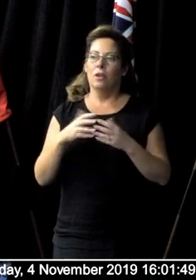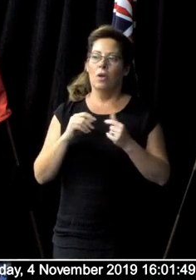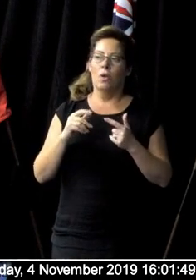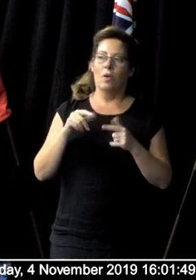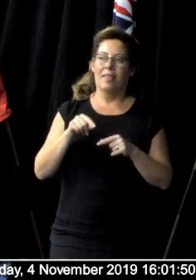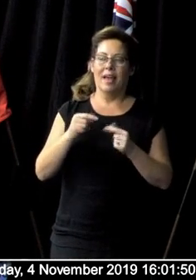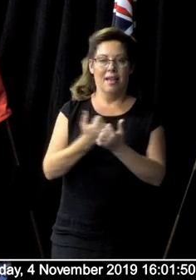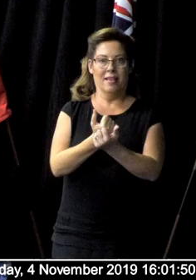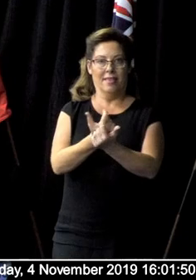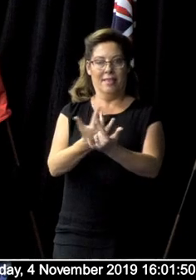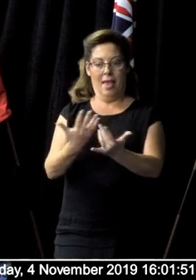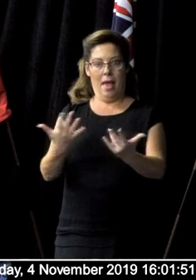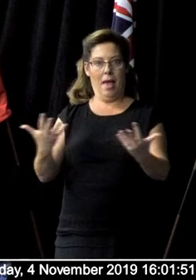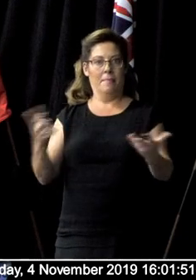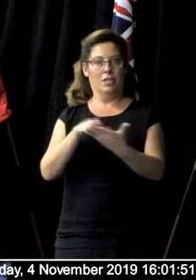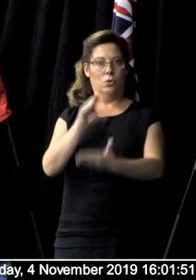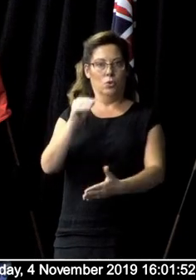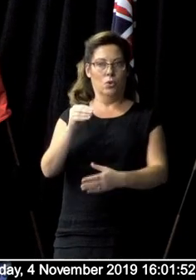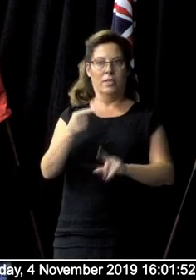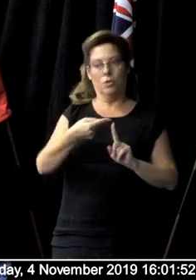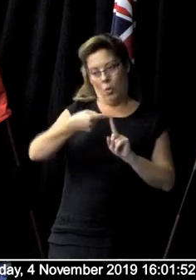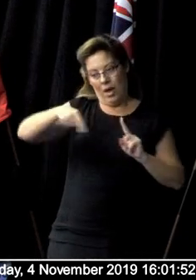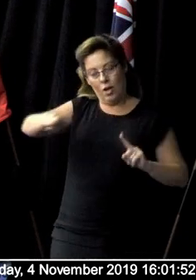students who would be then going into special settings in the next two or three